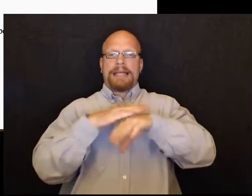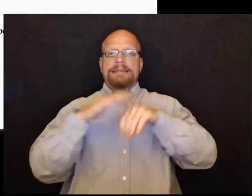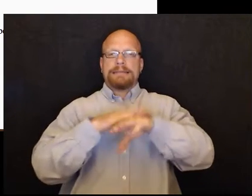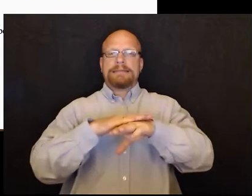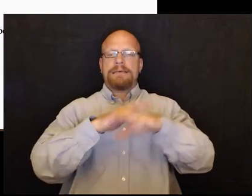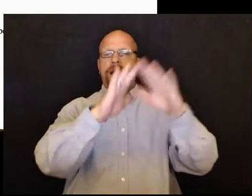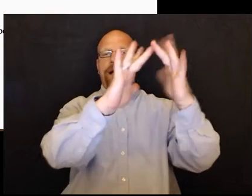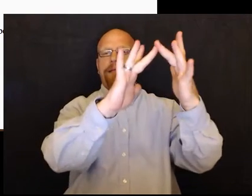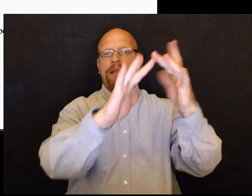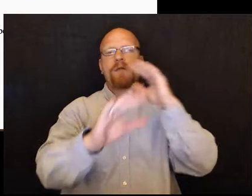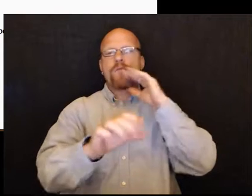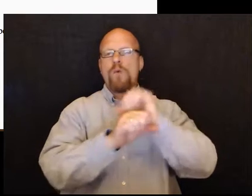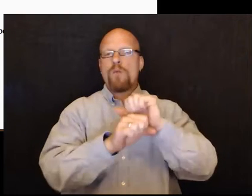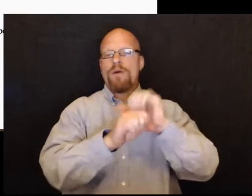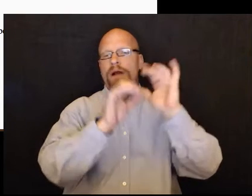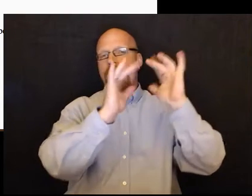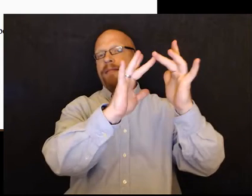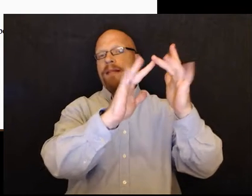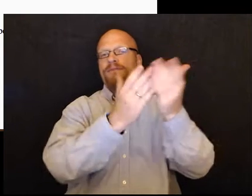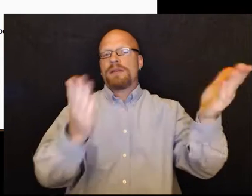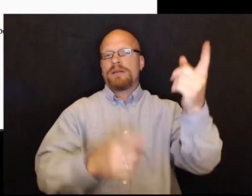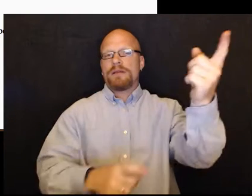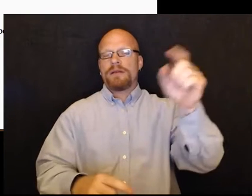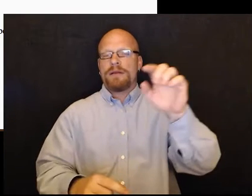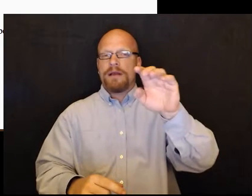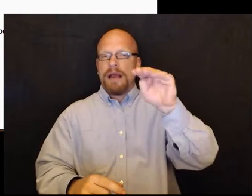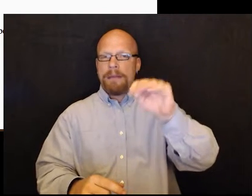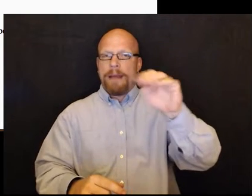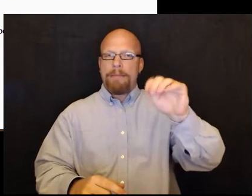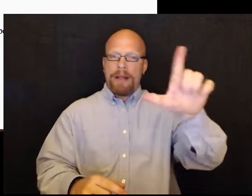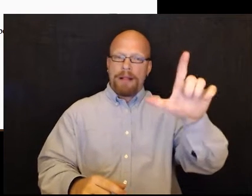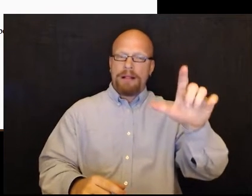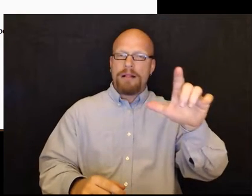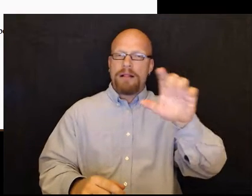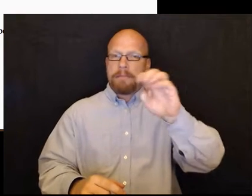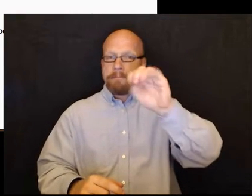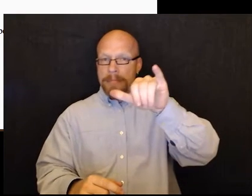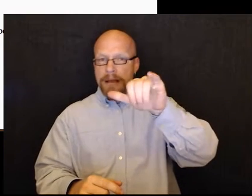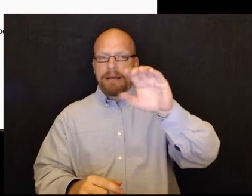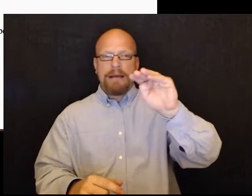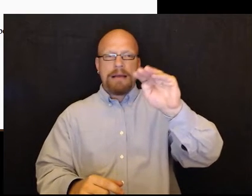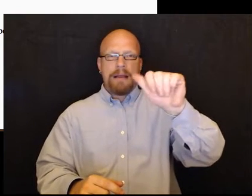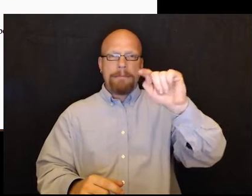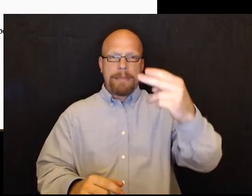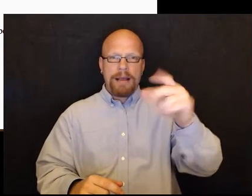copy book electronic copy is good enough. You have to have access to the electronic